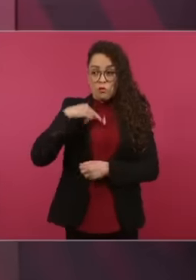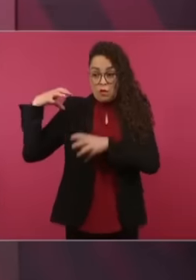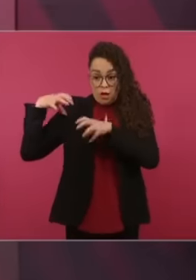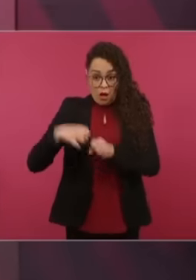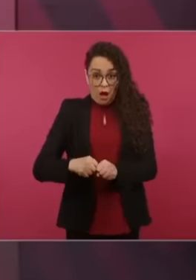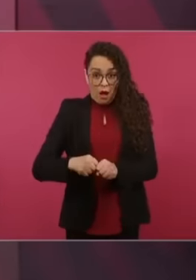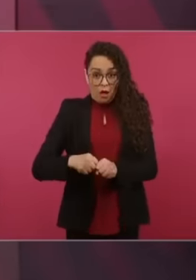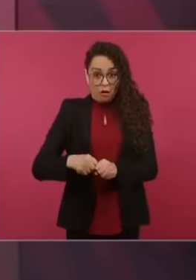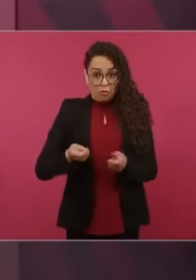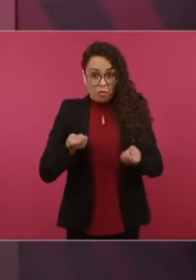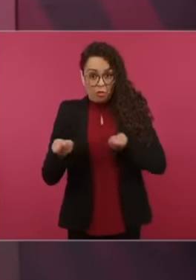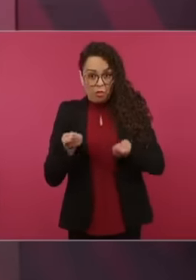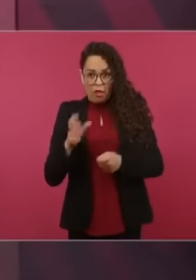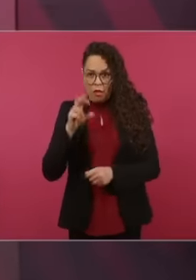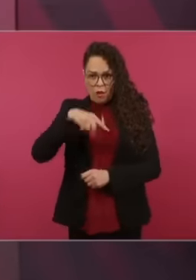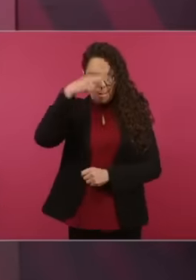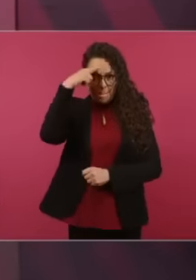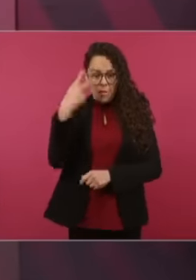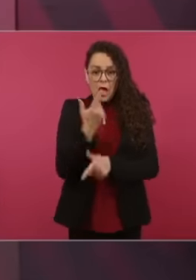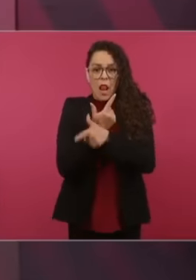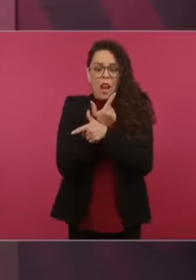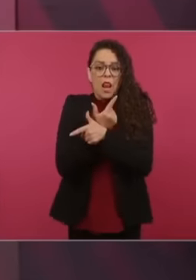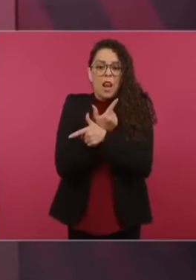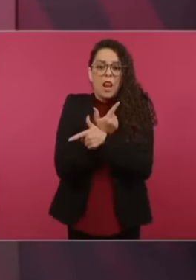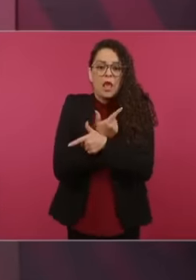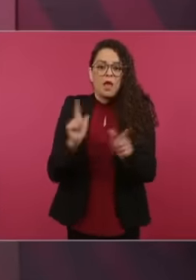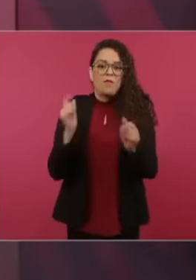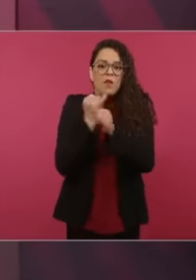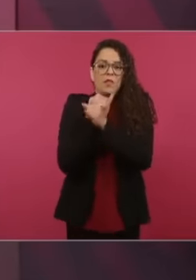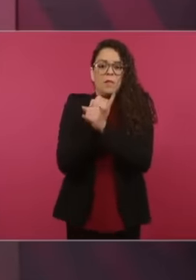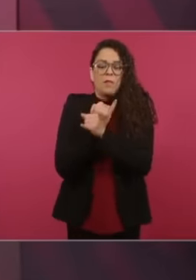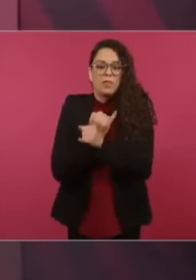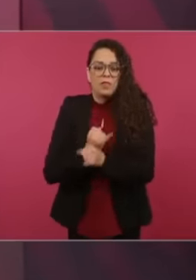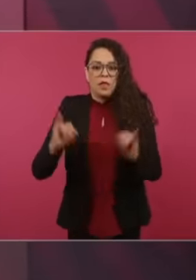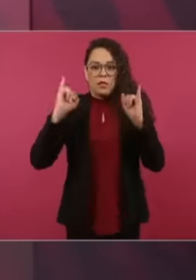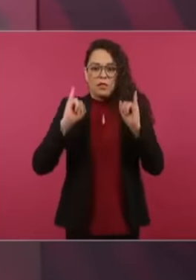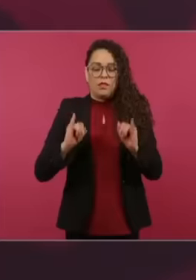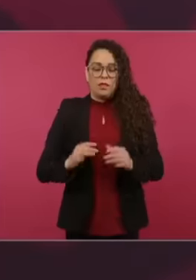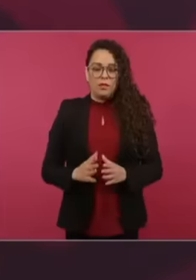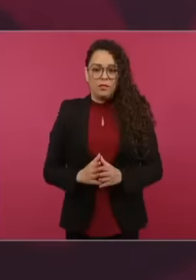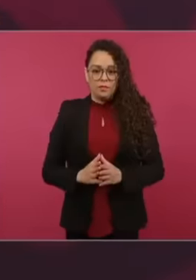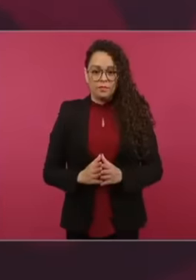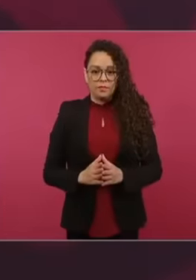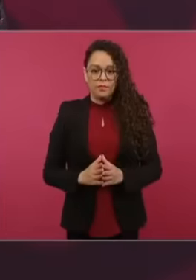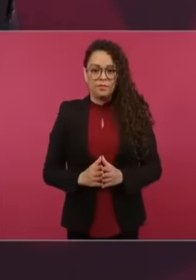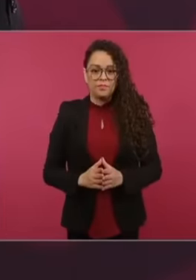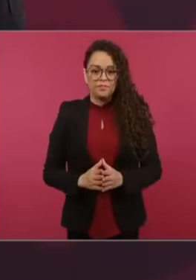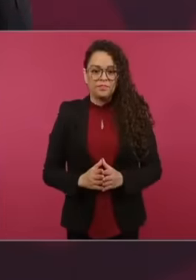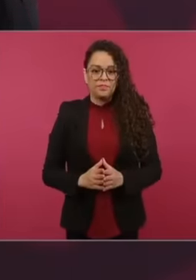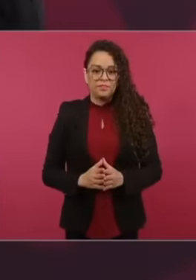sovereign country that is what must be resolved